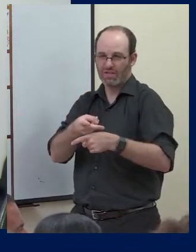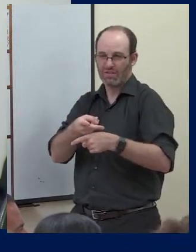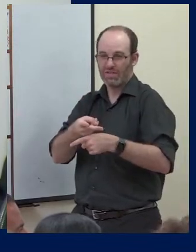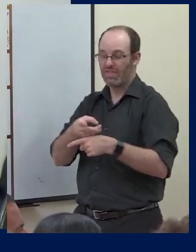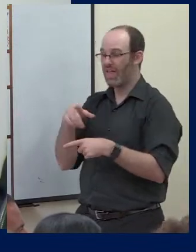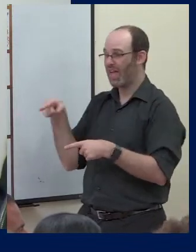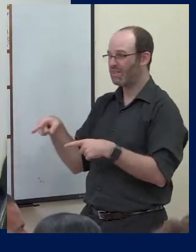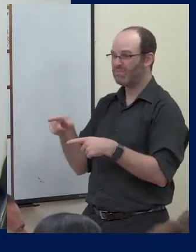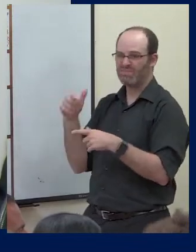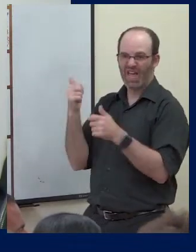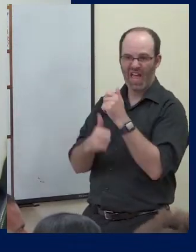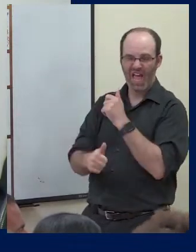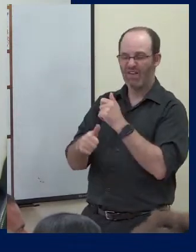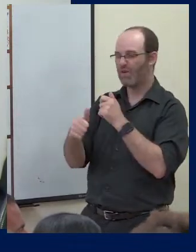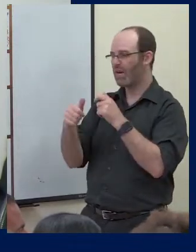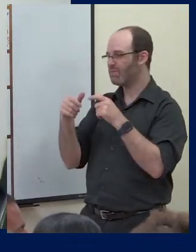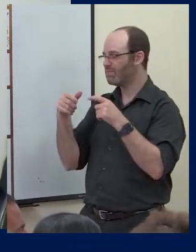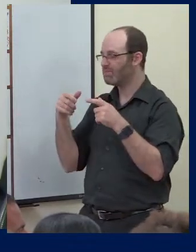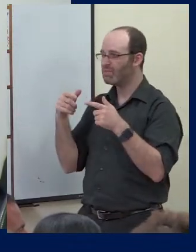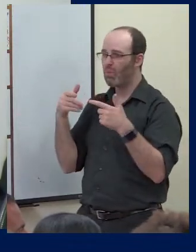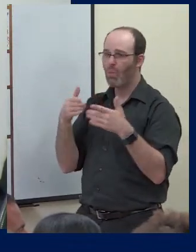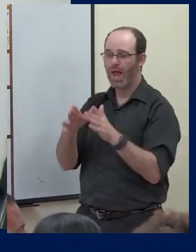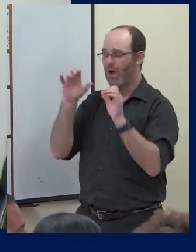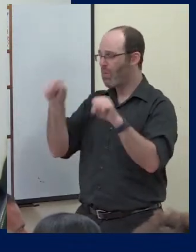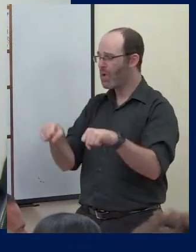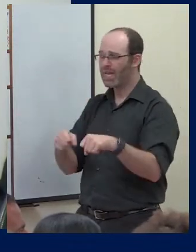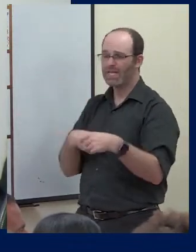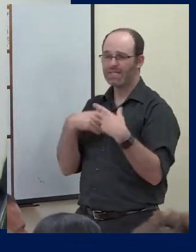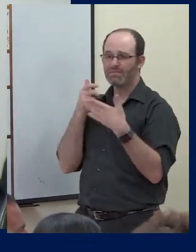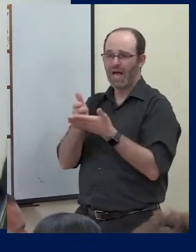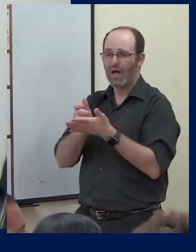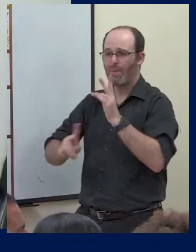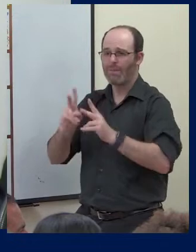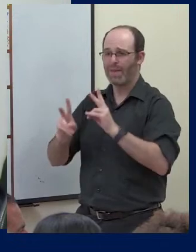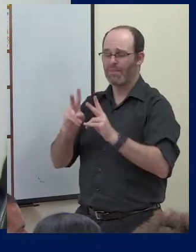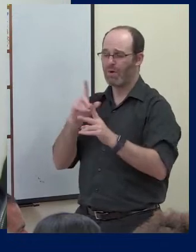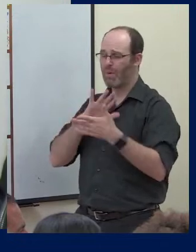that folks need to be healthy and well as a critical priority for us.